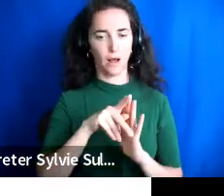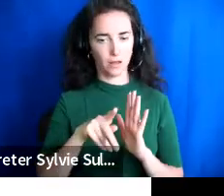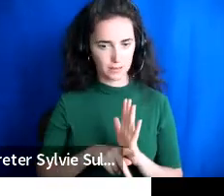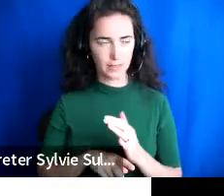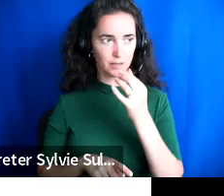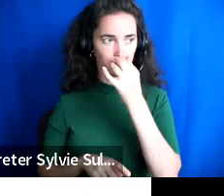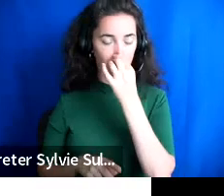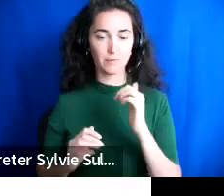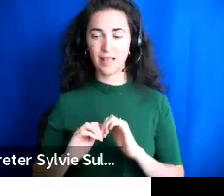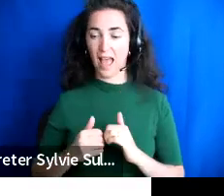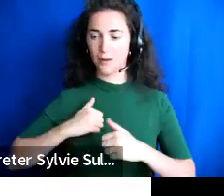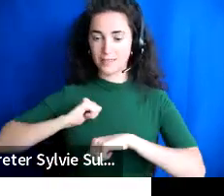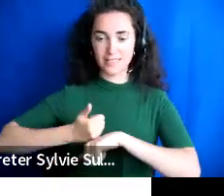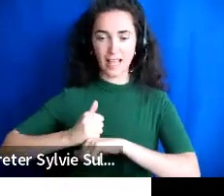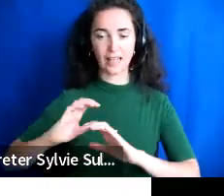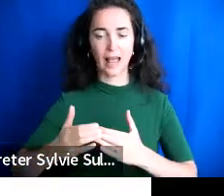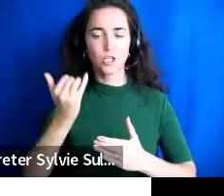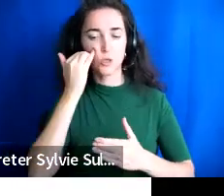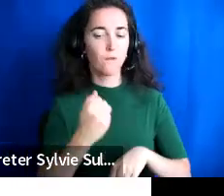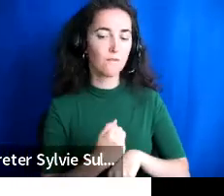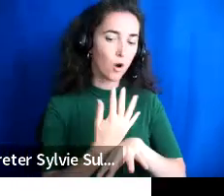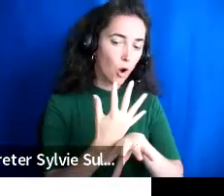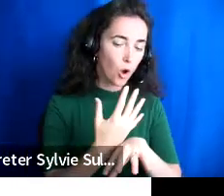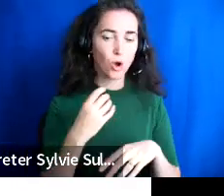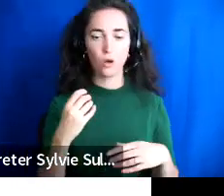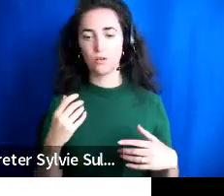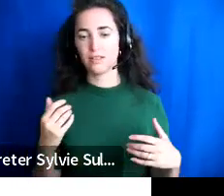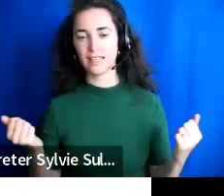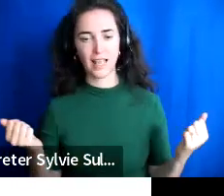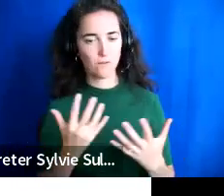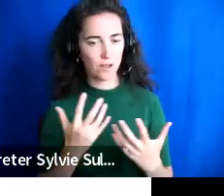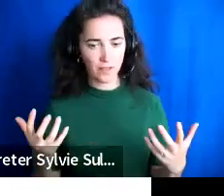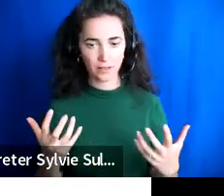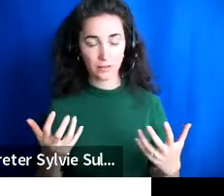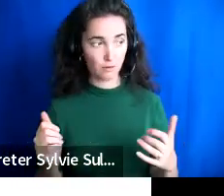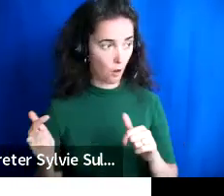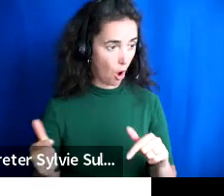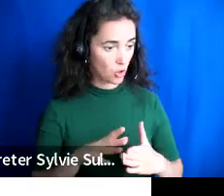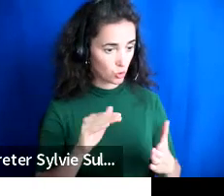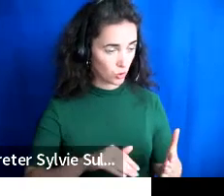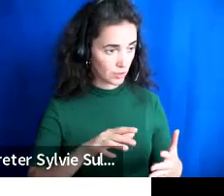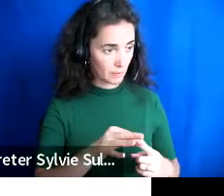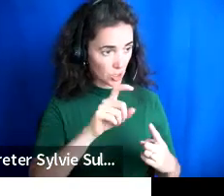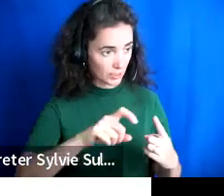way, I said in the no 2 calls accommodate the special needs of each student.